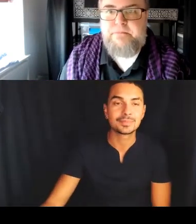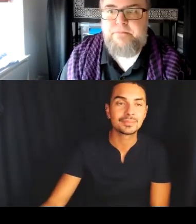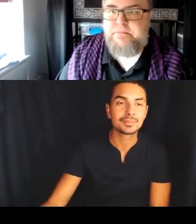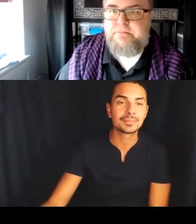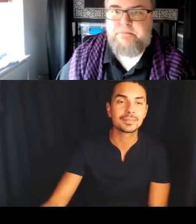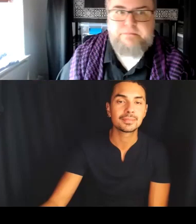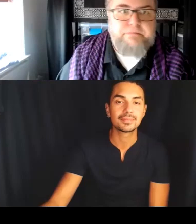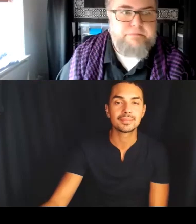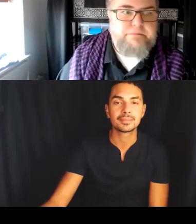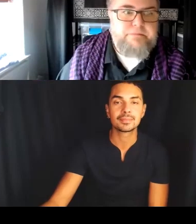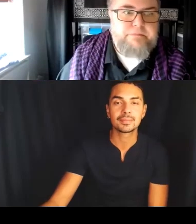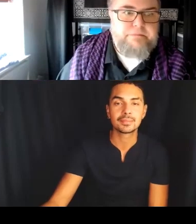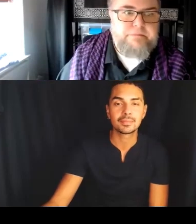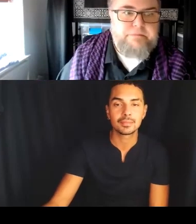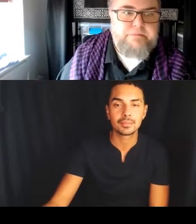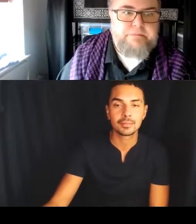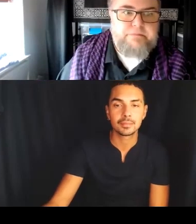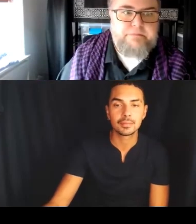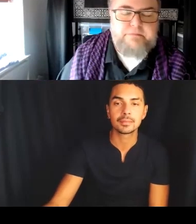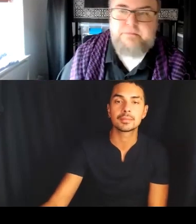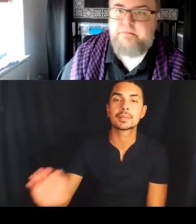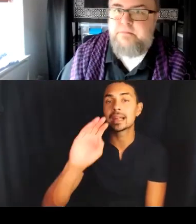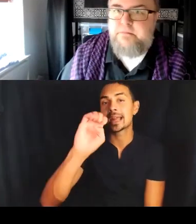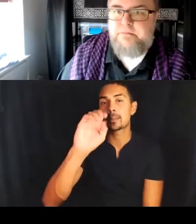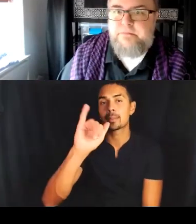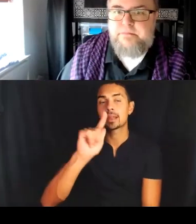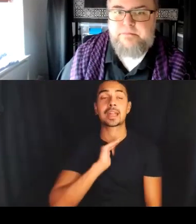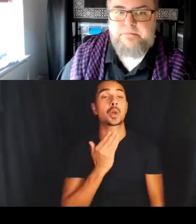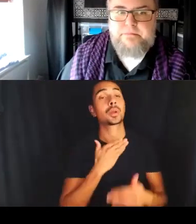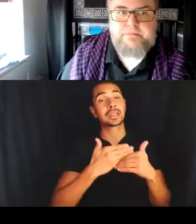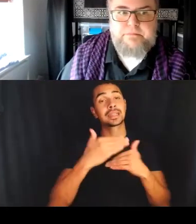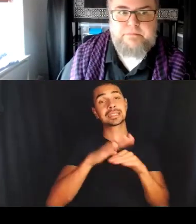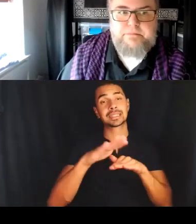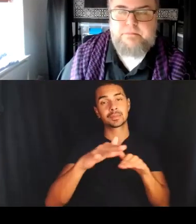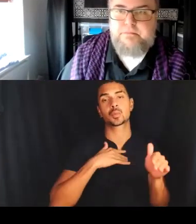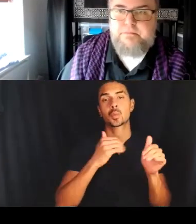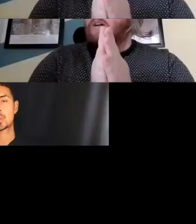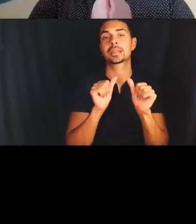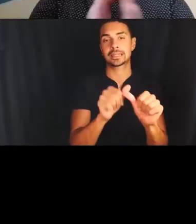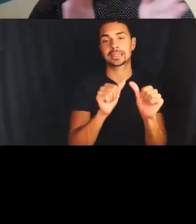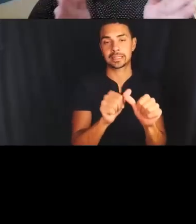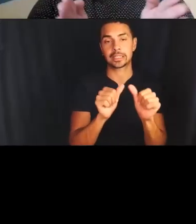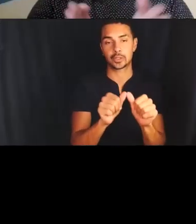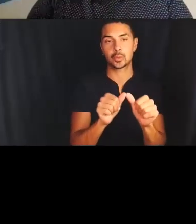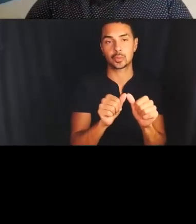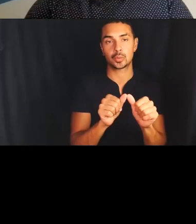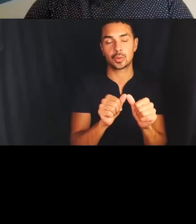Absolutely, thank you everyone. So our next steps. We wanna continue to be transparent